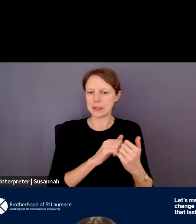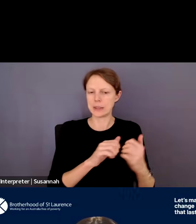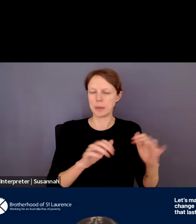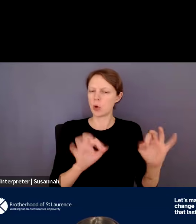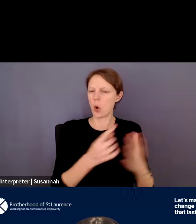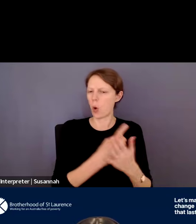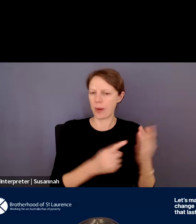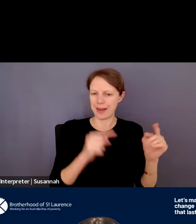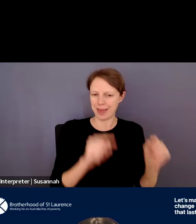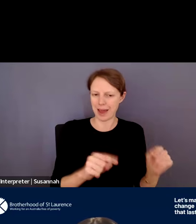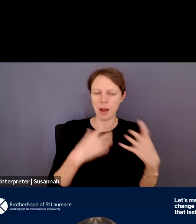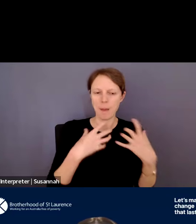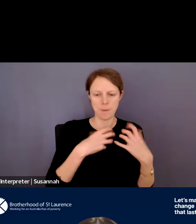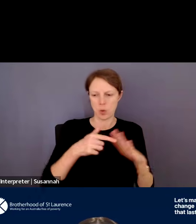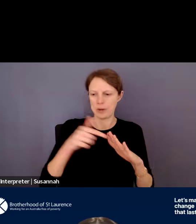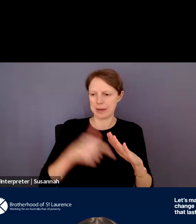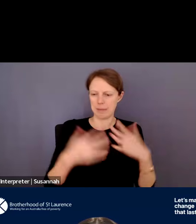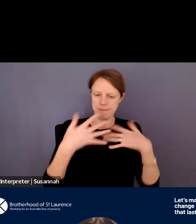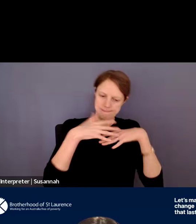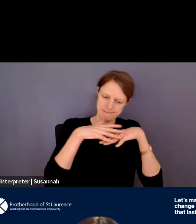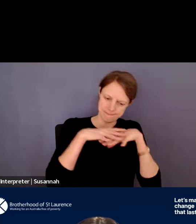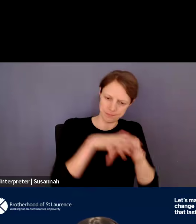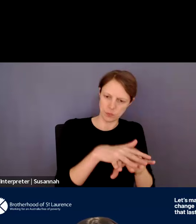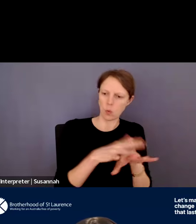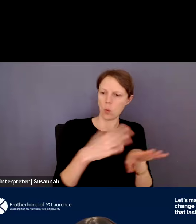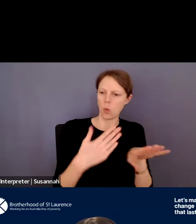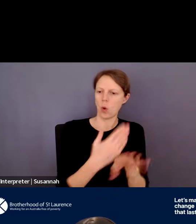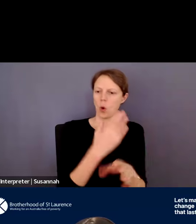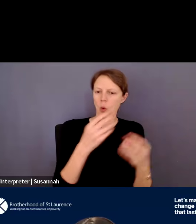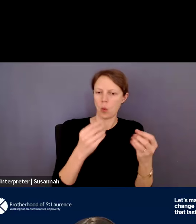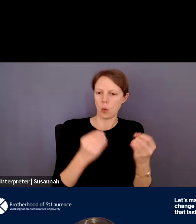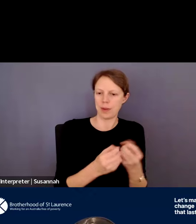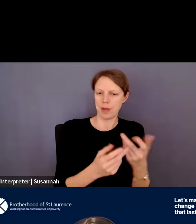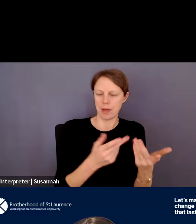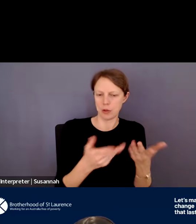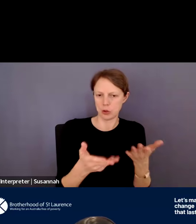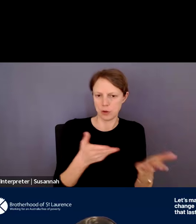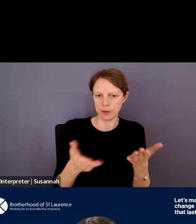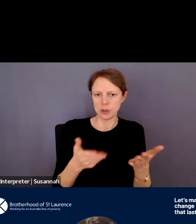but this is going deeper to be able to support families, especially those facing the most